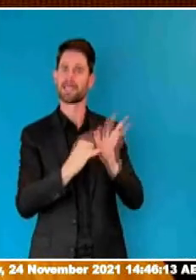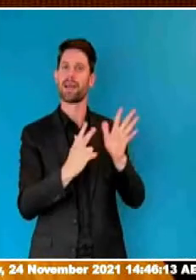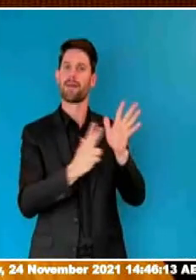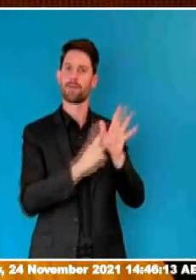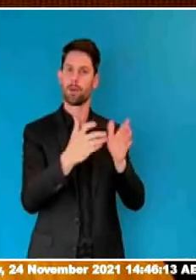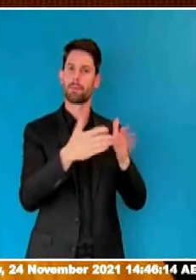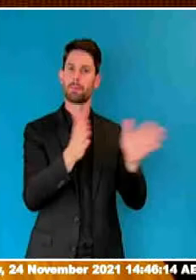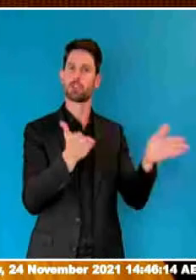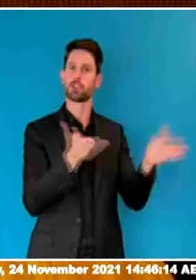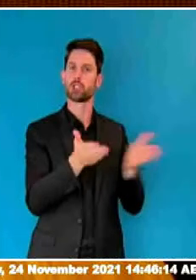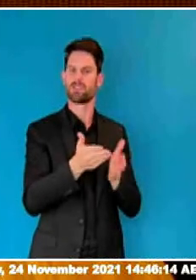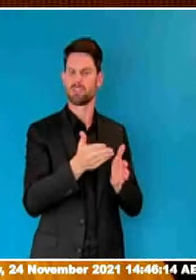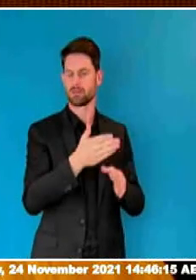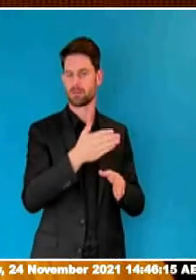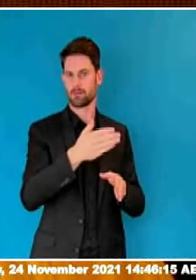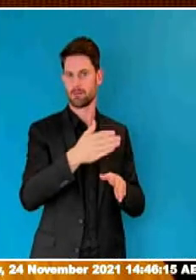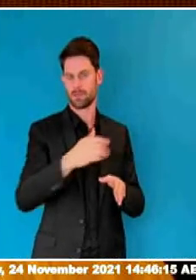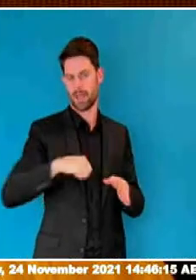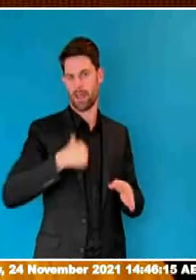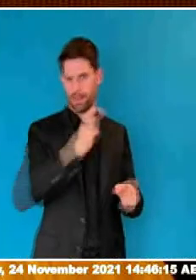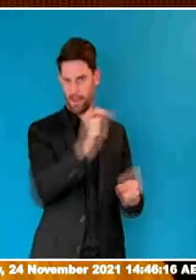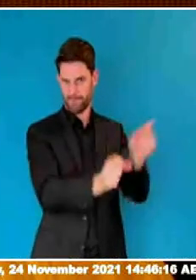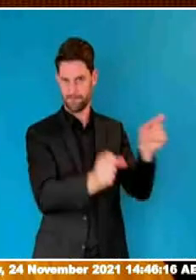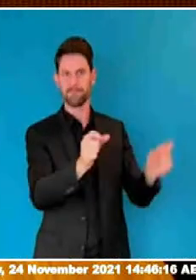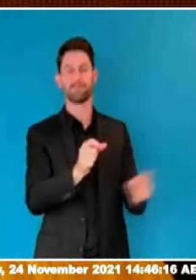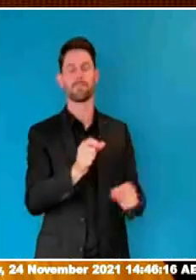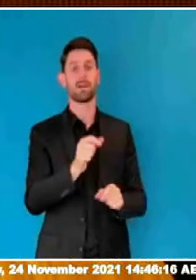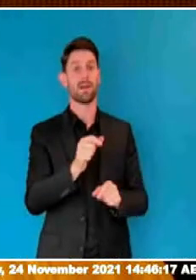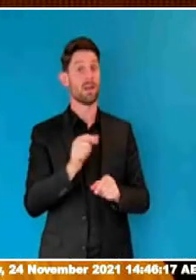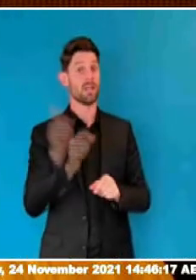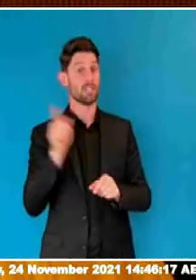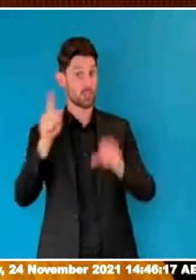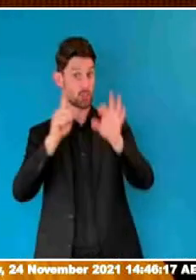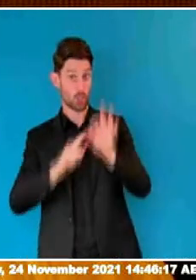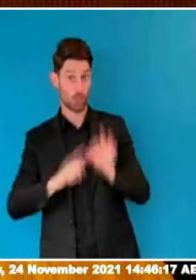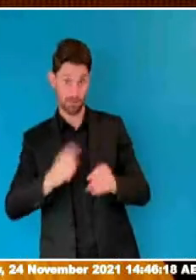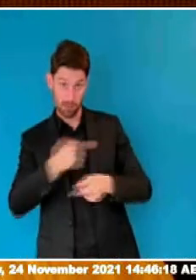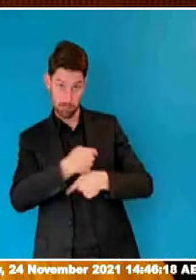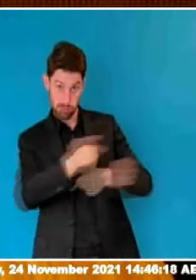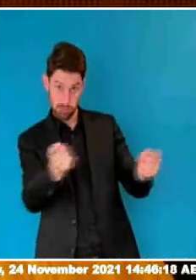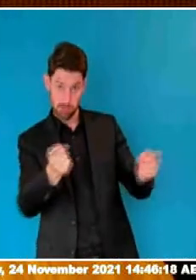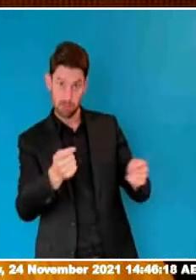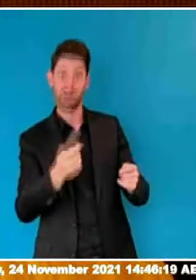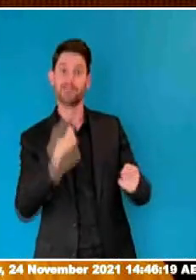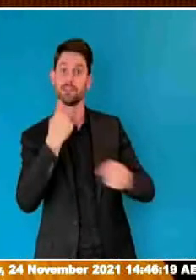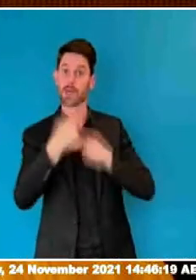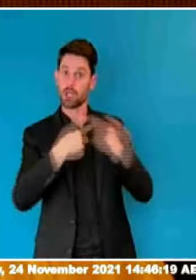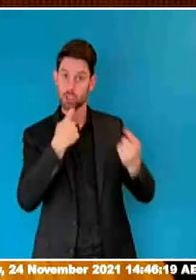would bear out in terms of what you have just suggested in terms of Victorian public